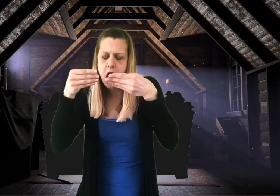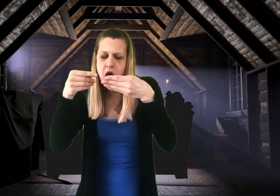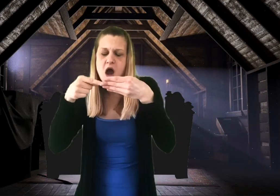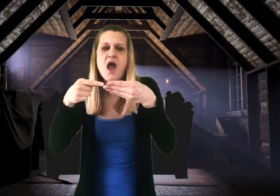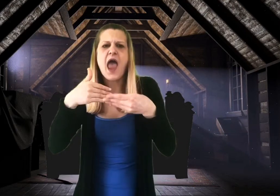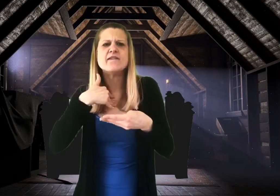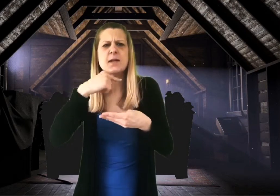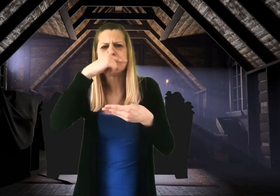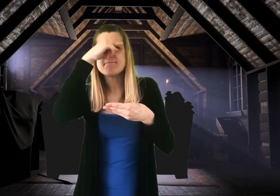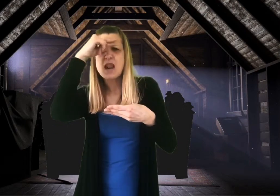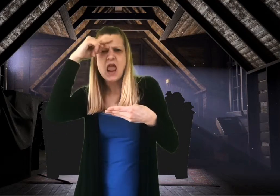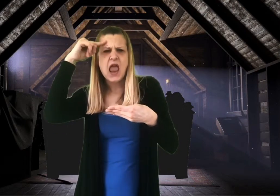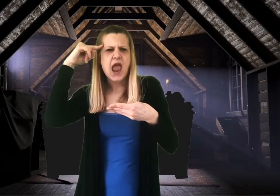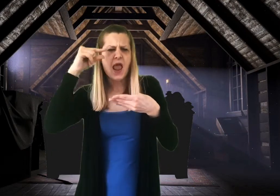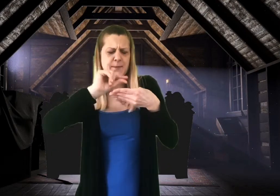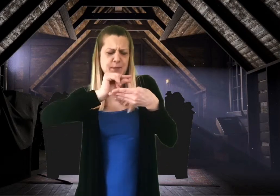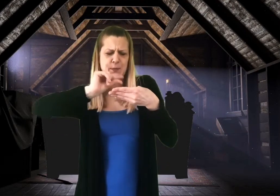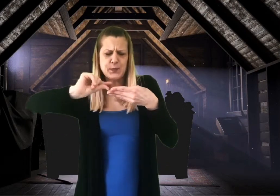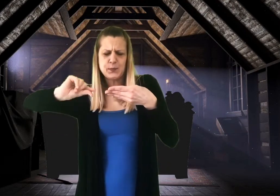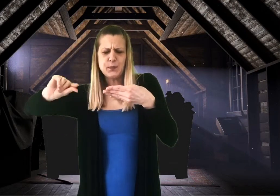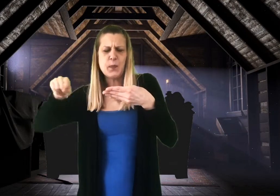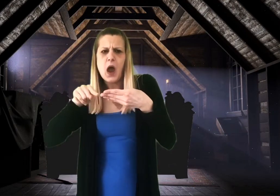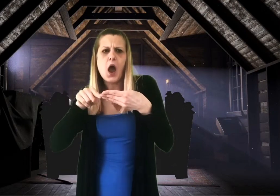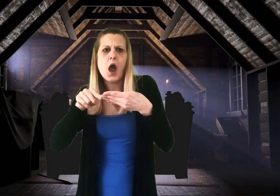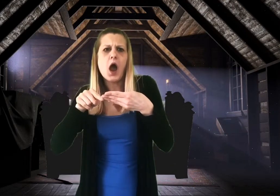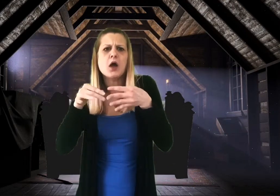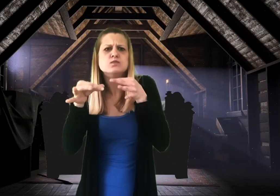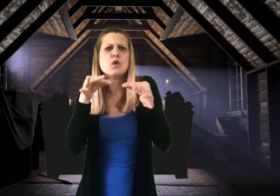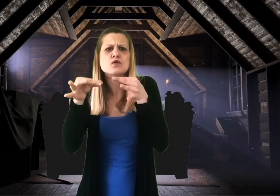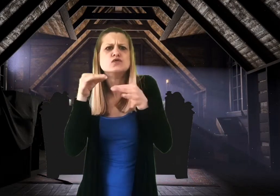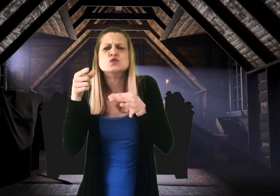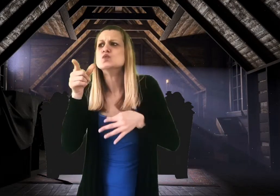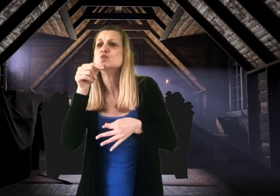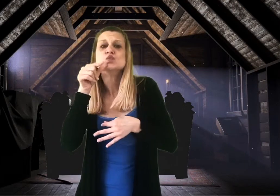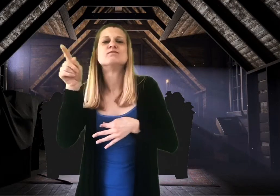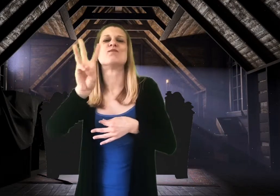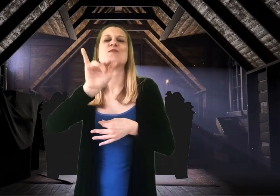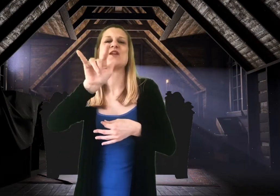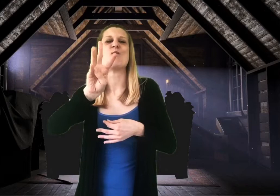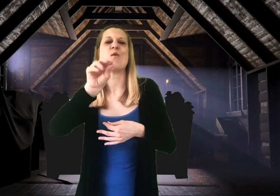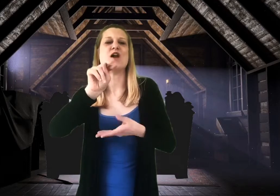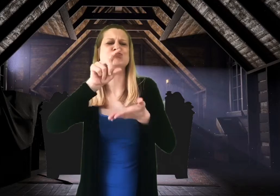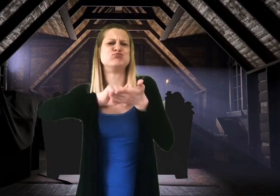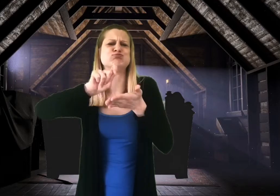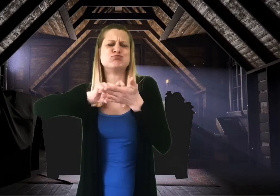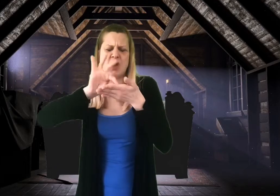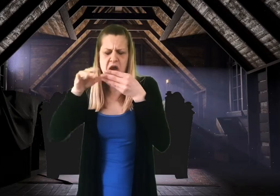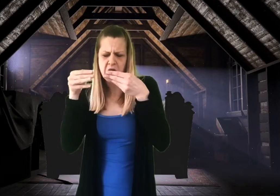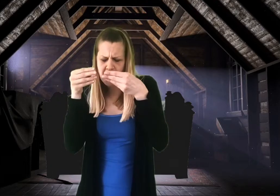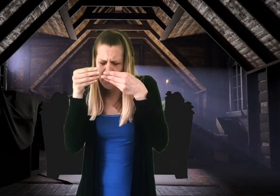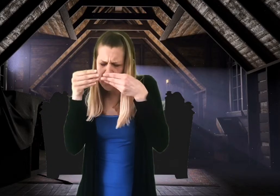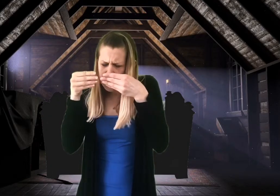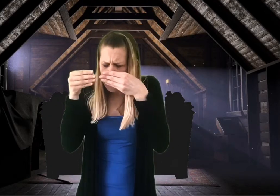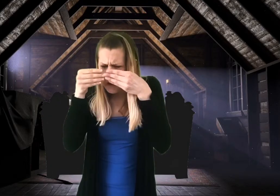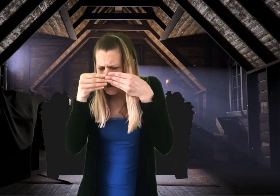On one side of it, printed by some clever method in jet-black letters, was the invitation itself — from Mr. Wonka."